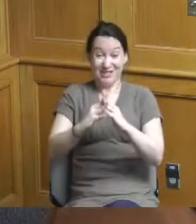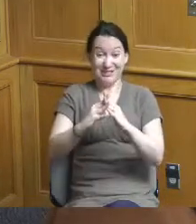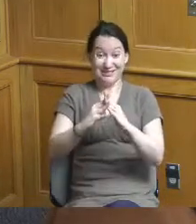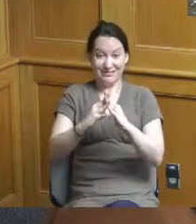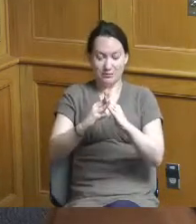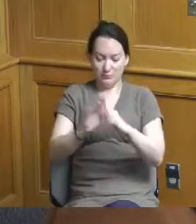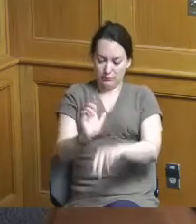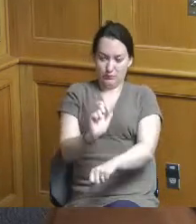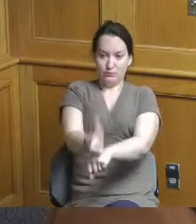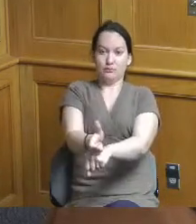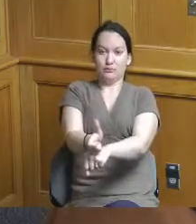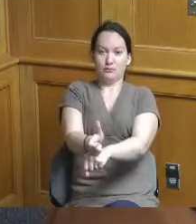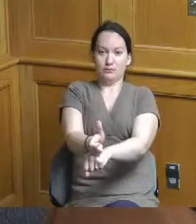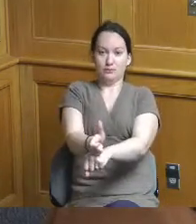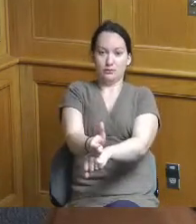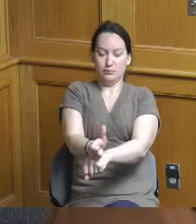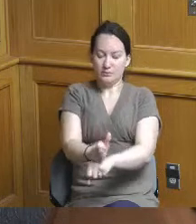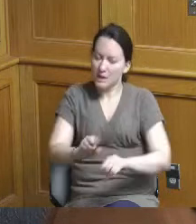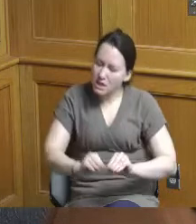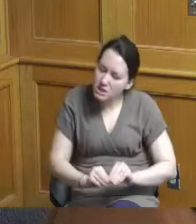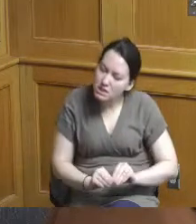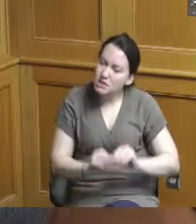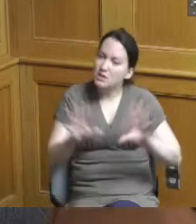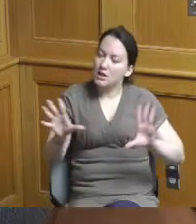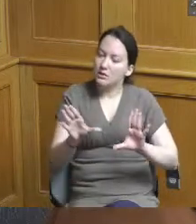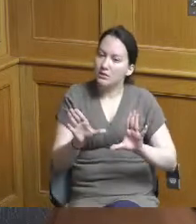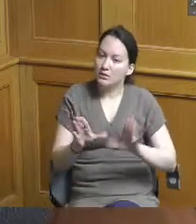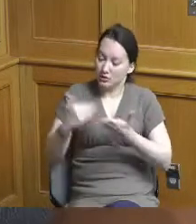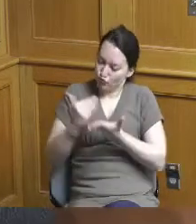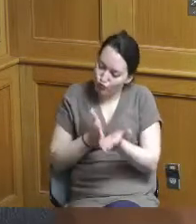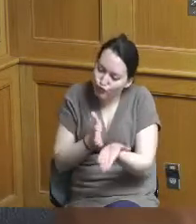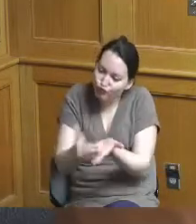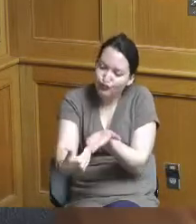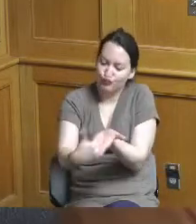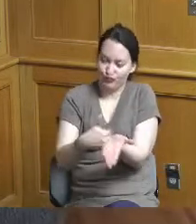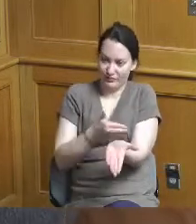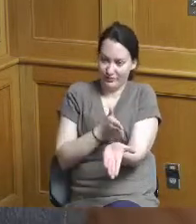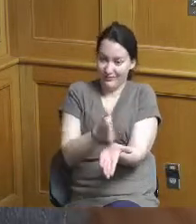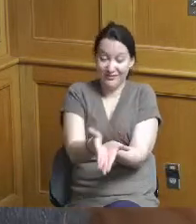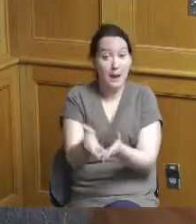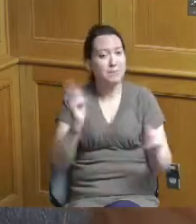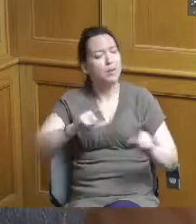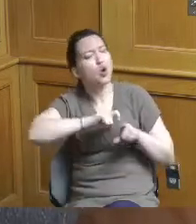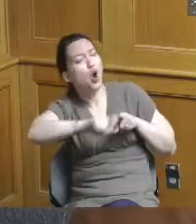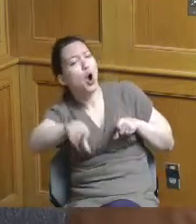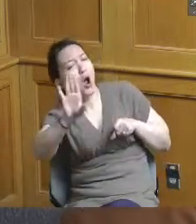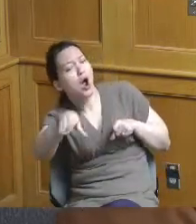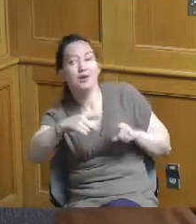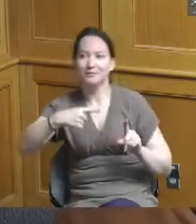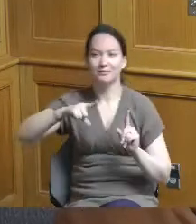implementation is clear so that when people call from the citizens I can say go to the budget it's